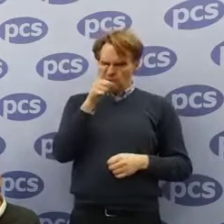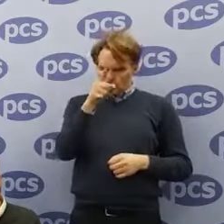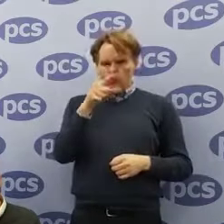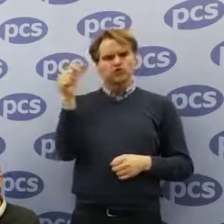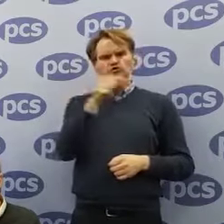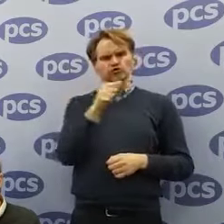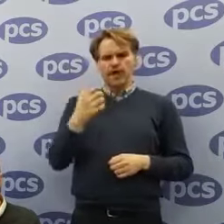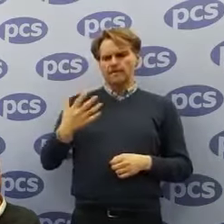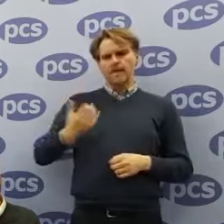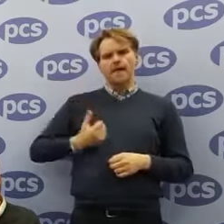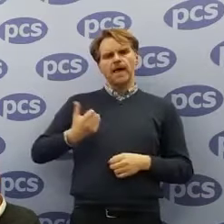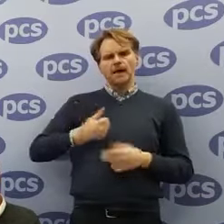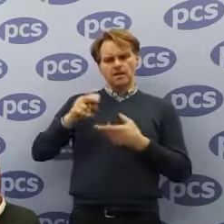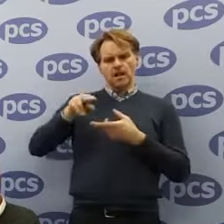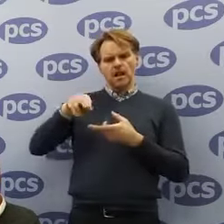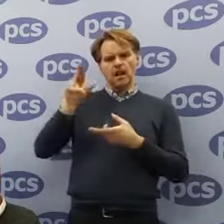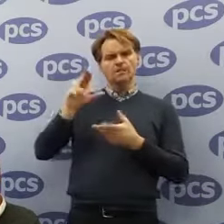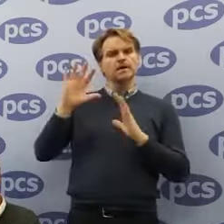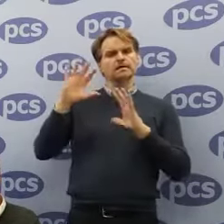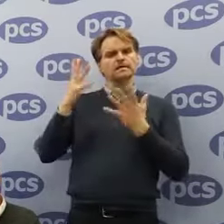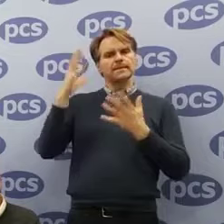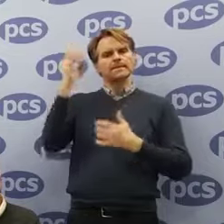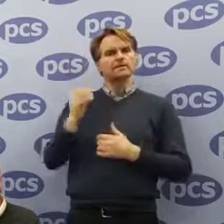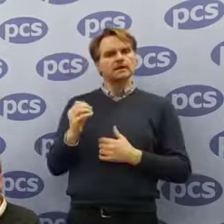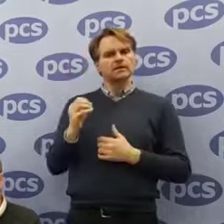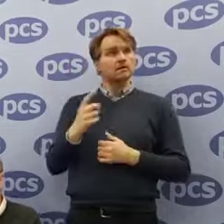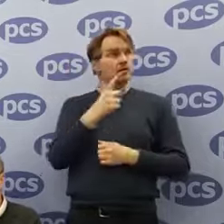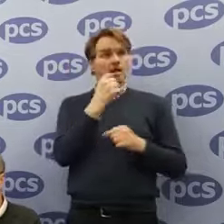rise and the government aren't likely to give it unless they think we can put